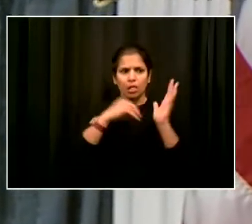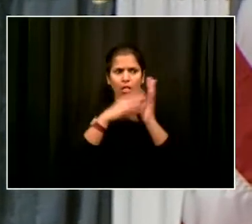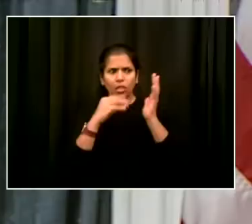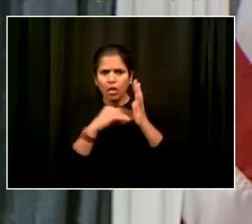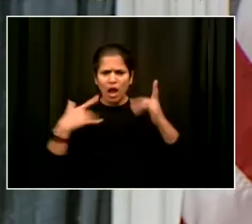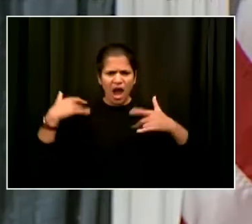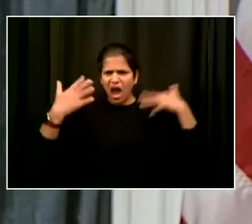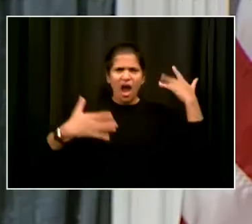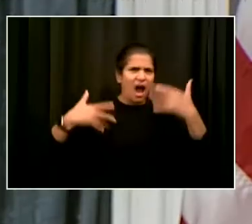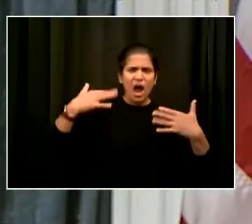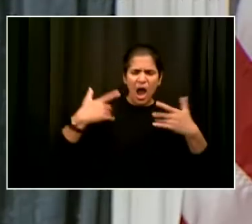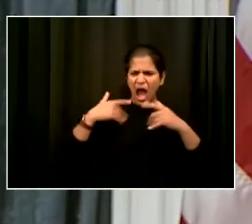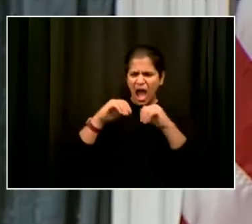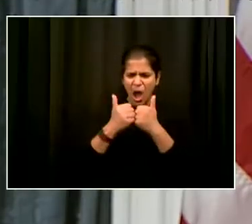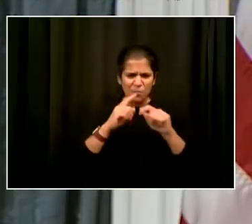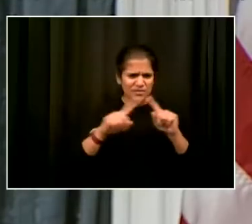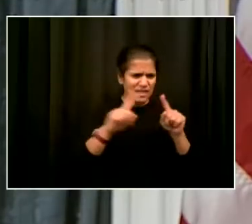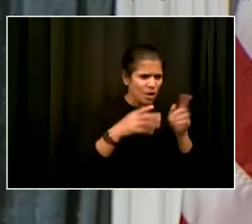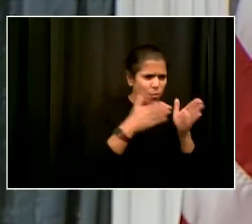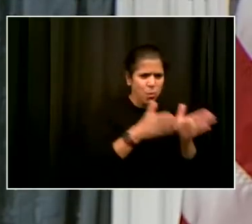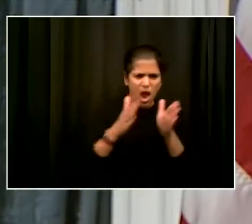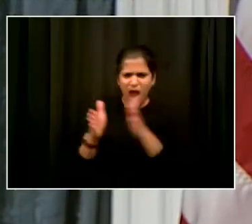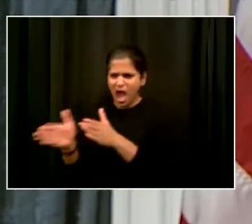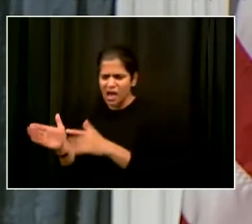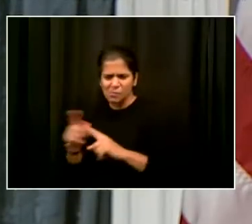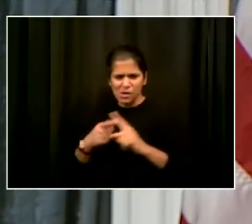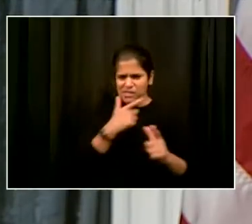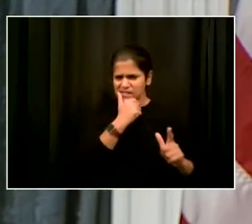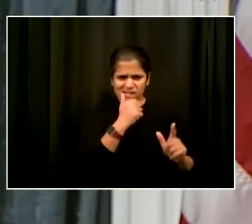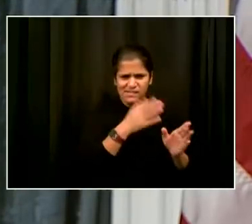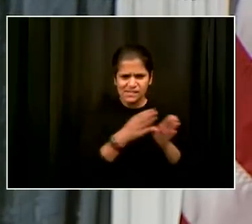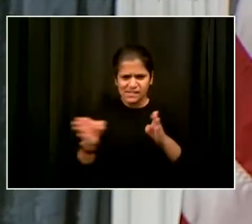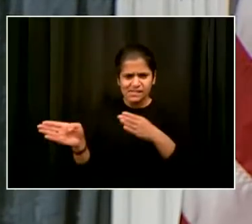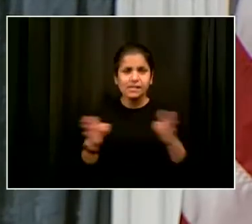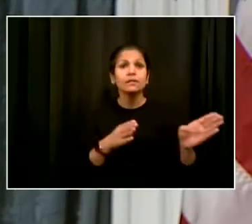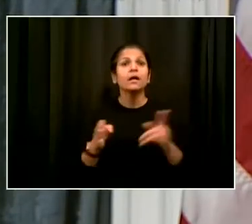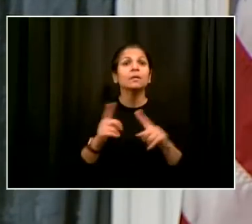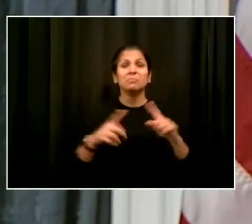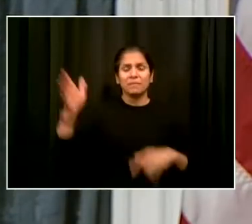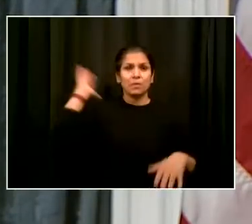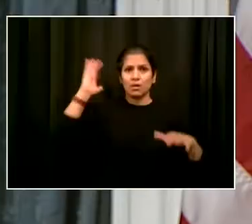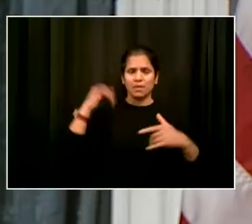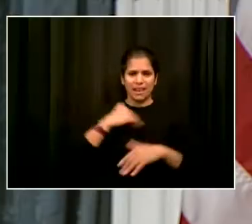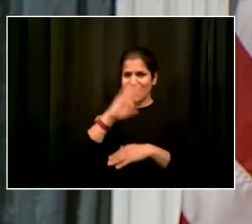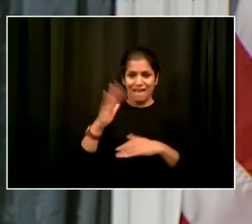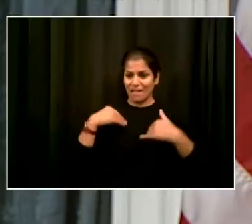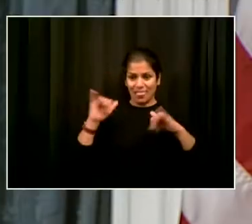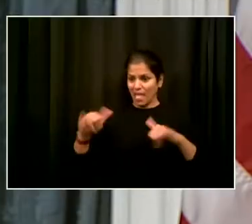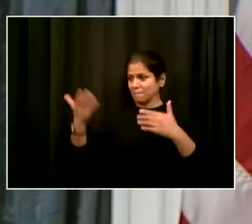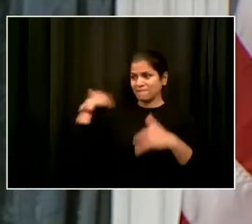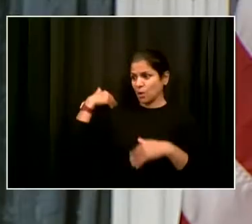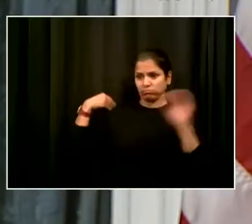THE NEW NORMAL WE'RE TALKING ABOUT, POST PANDEMIC IS ECRATED SOME OPPORTUNITIES TO INDIVIDUALIZE INSTRUCTION AND REALLY TAYLOR INSTRUCTION FOR